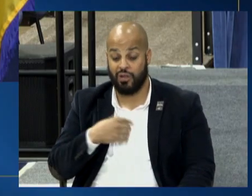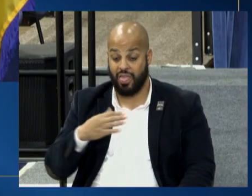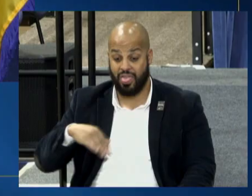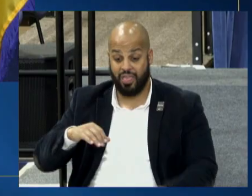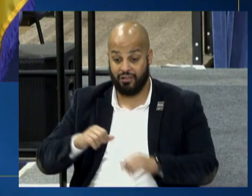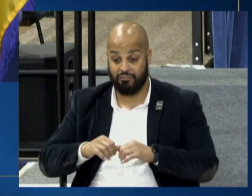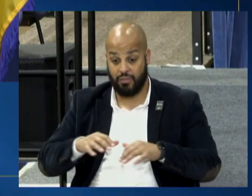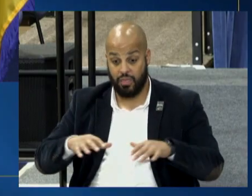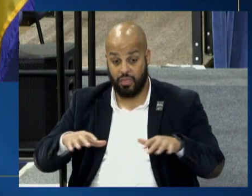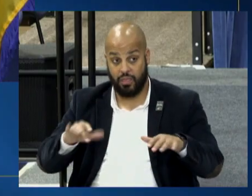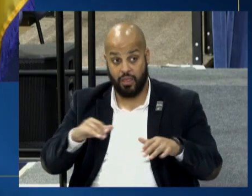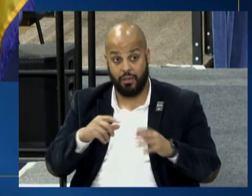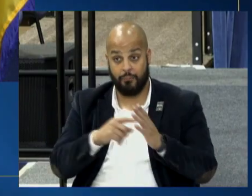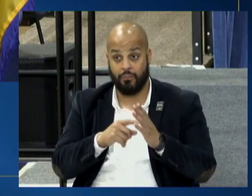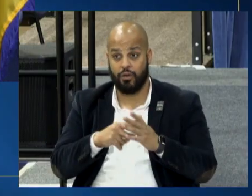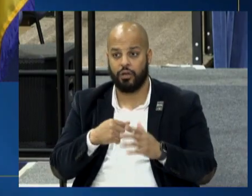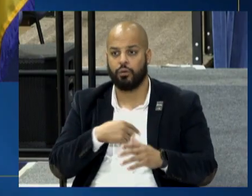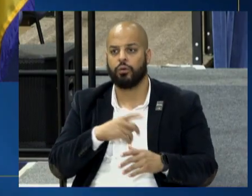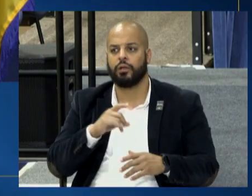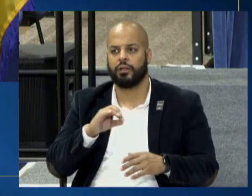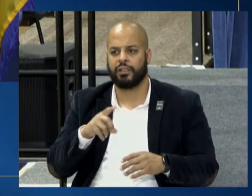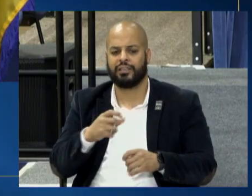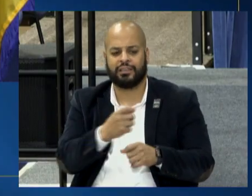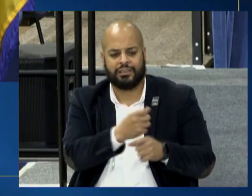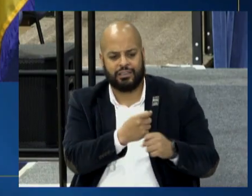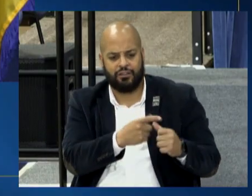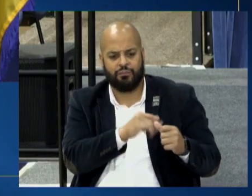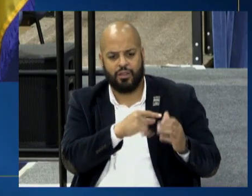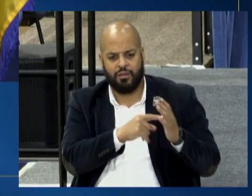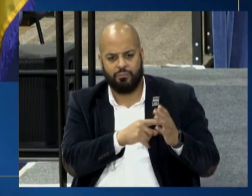we did take lessons learned from that model to inform the development of our current model,